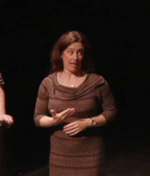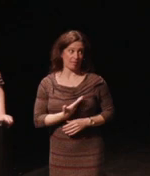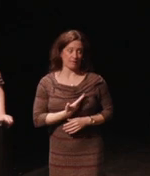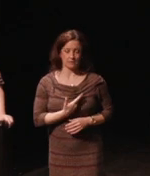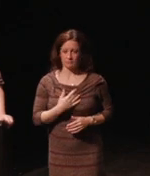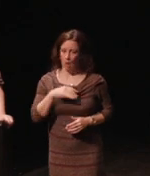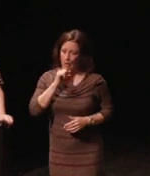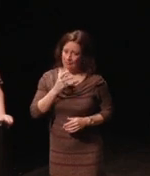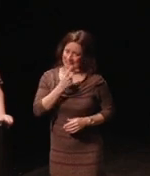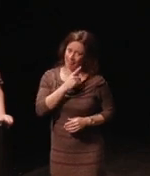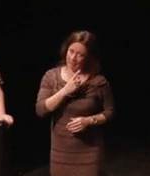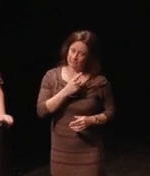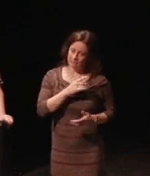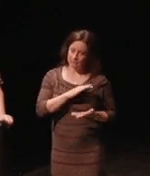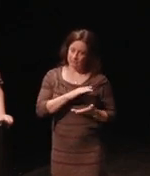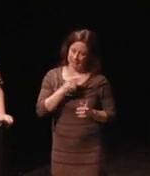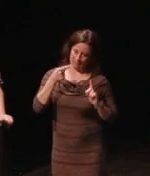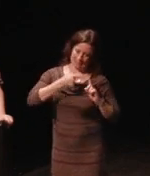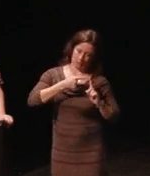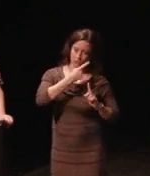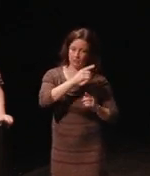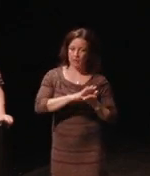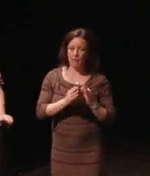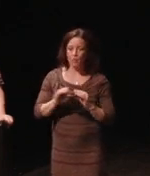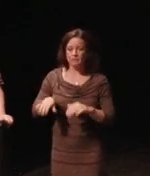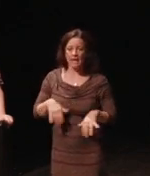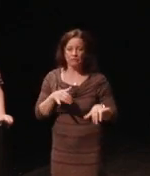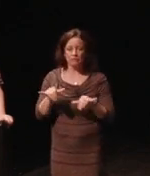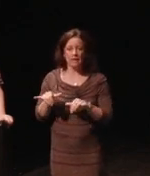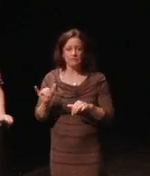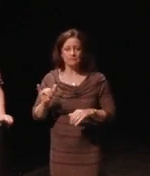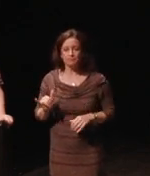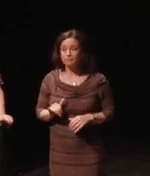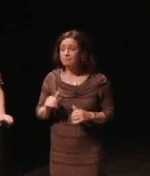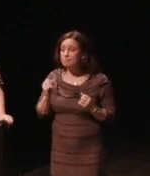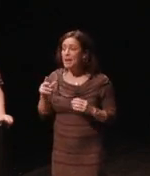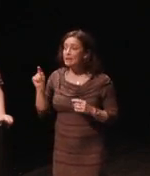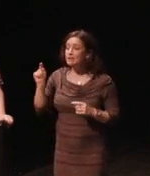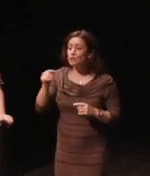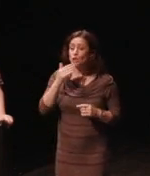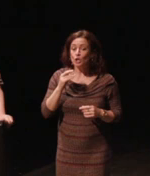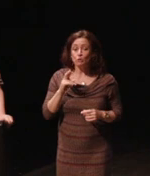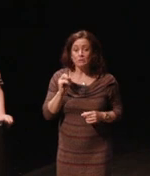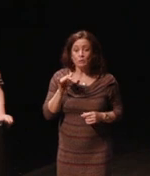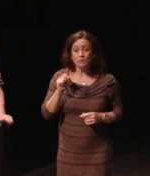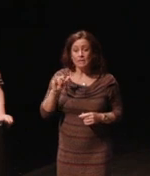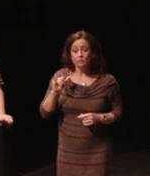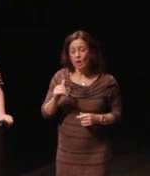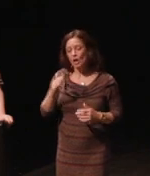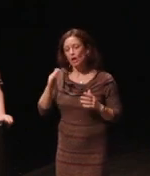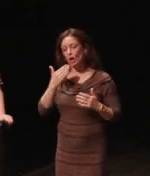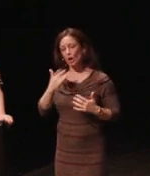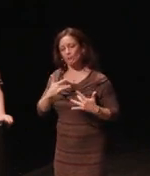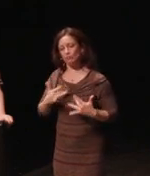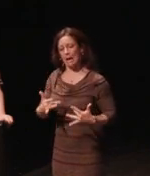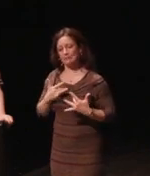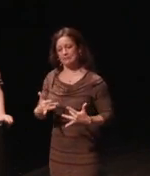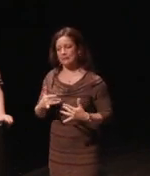in particular become more standardized. There's lots of good resources out there on Good Practices. Things that can be learned from other industries.